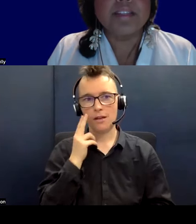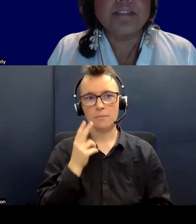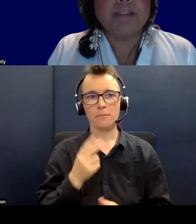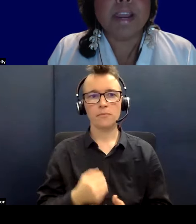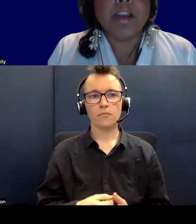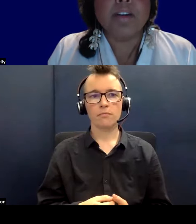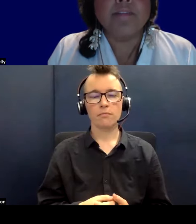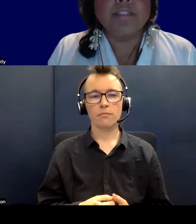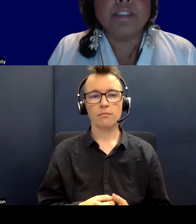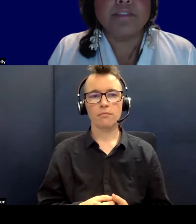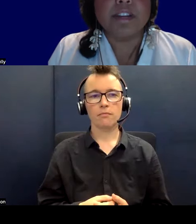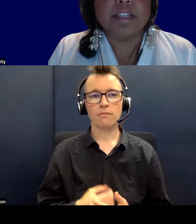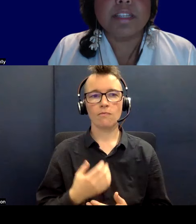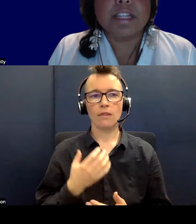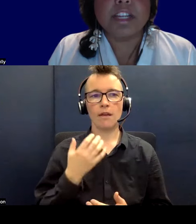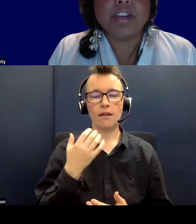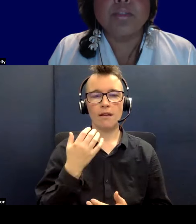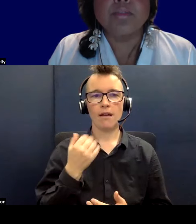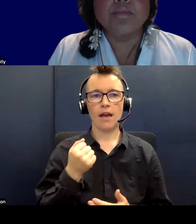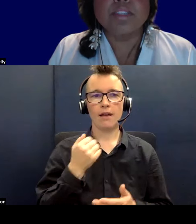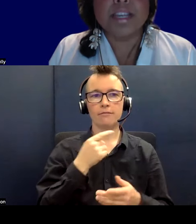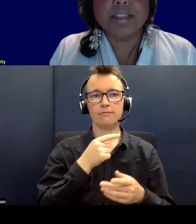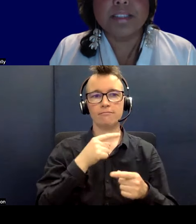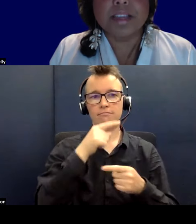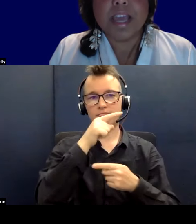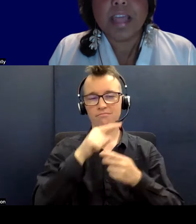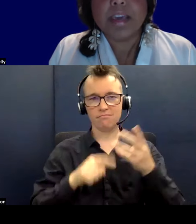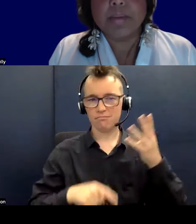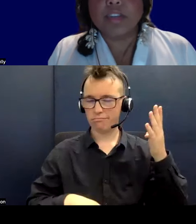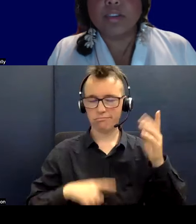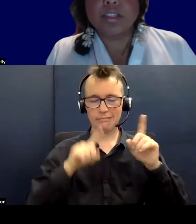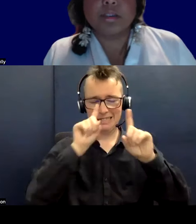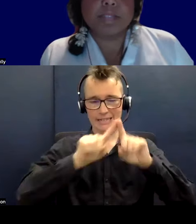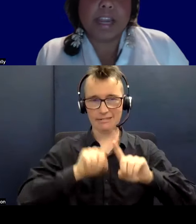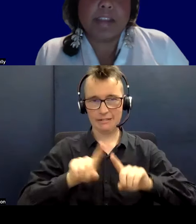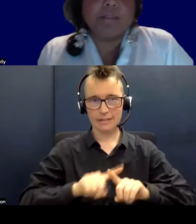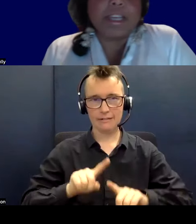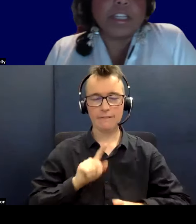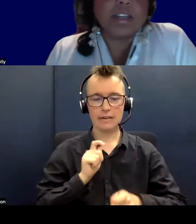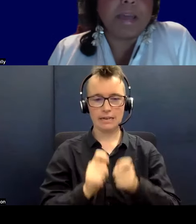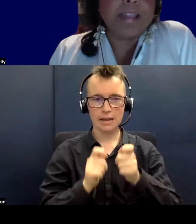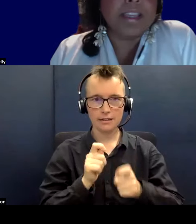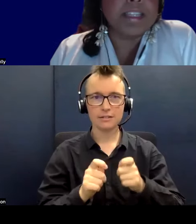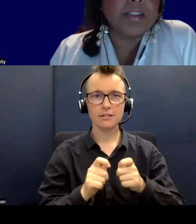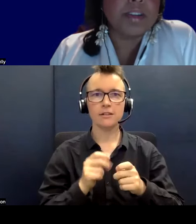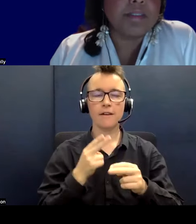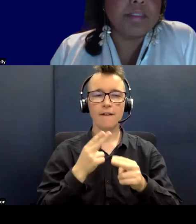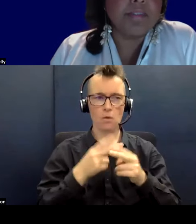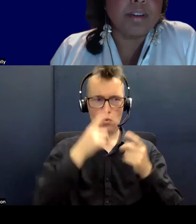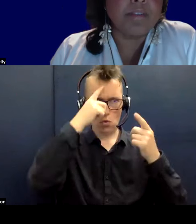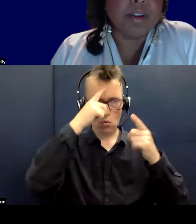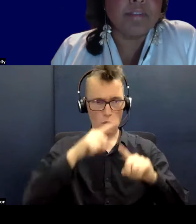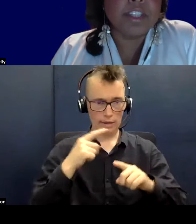array of different clinical tests that we use to obtain information about the integrity of vision.